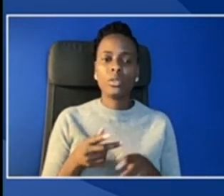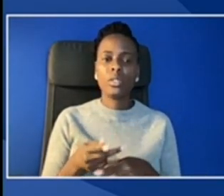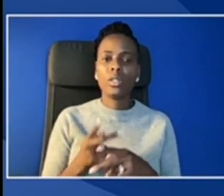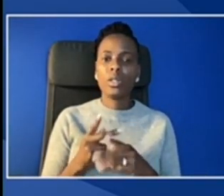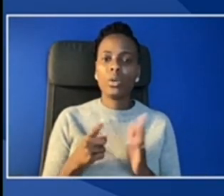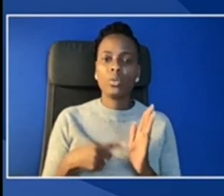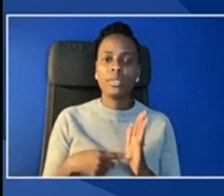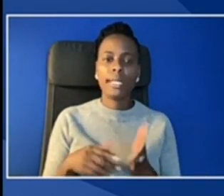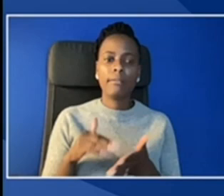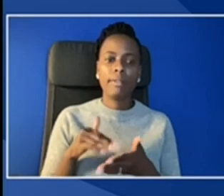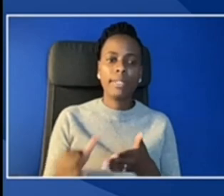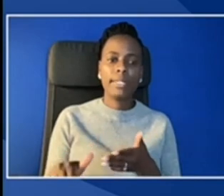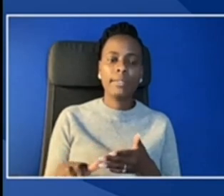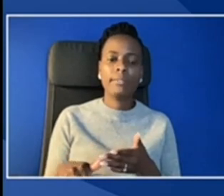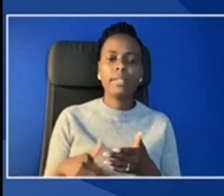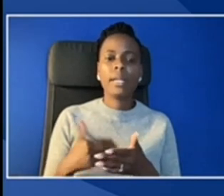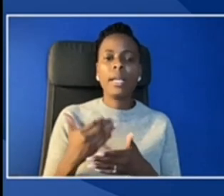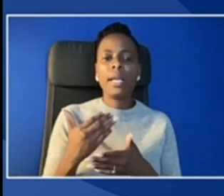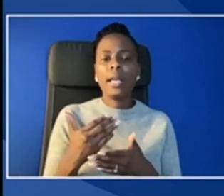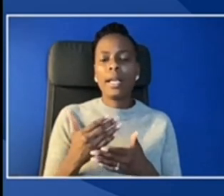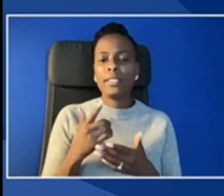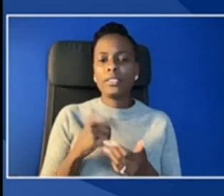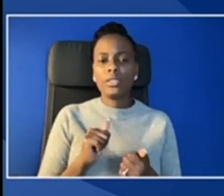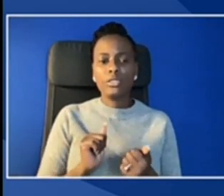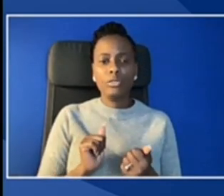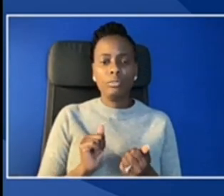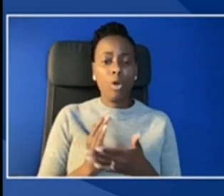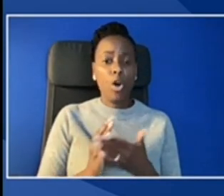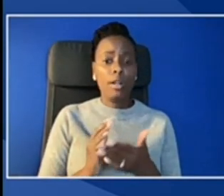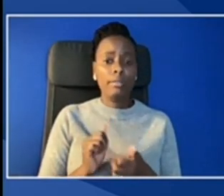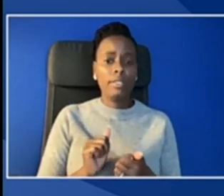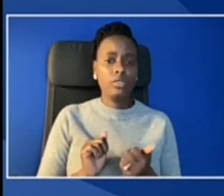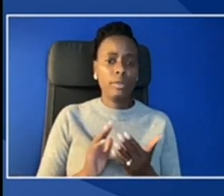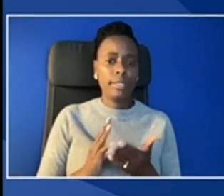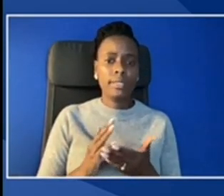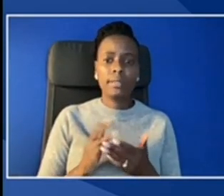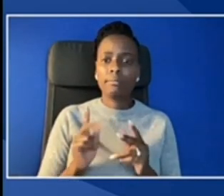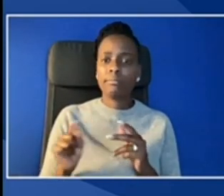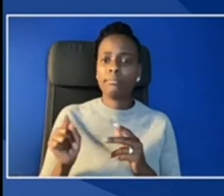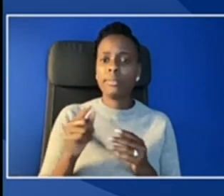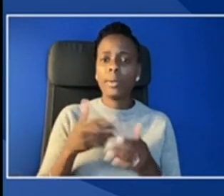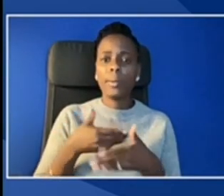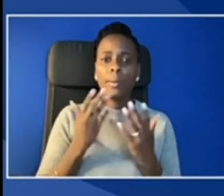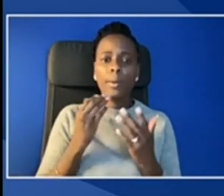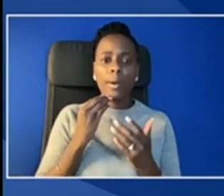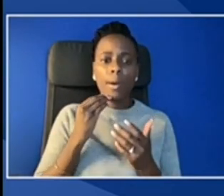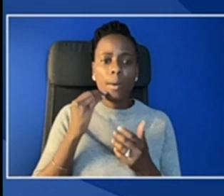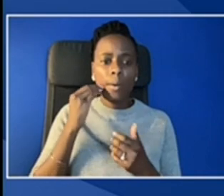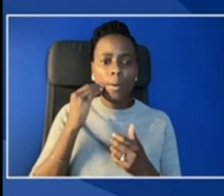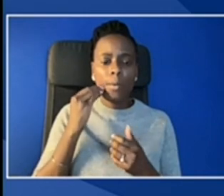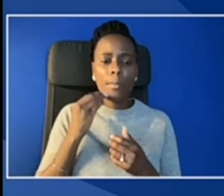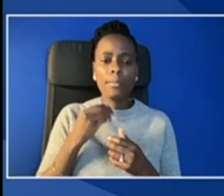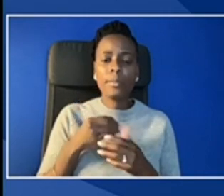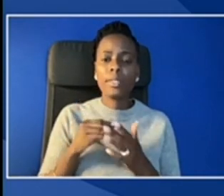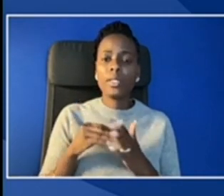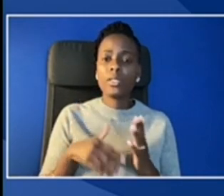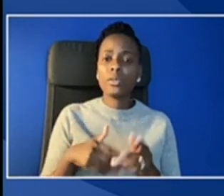preventing individuals from falling into its grasp. Student loan debt is a major impediment to stability or wellness of any kind, including housing stability, job